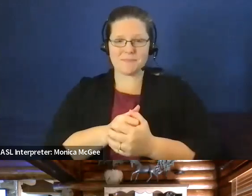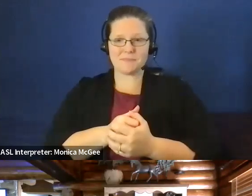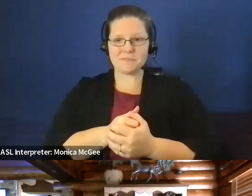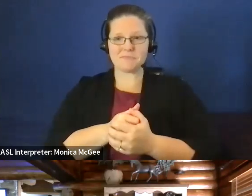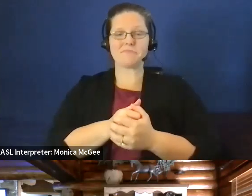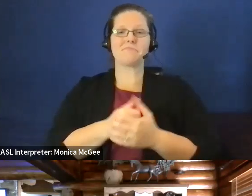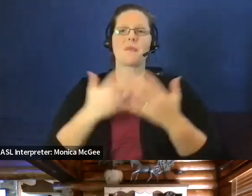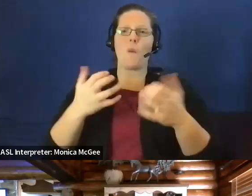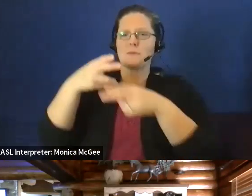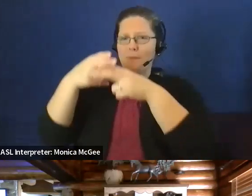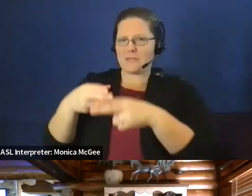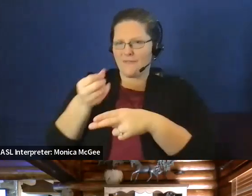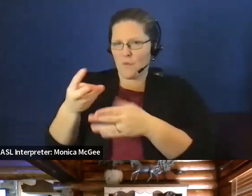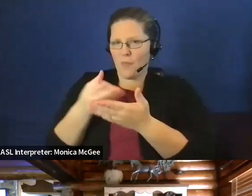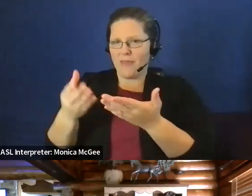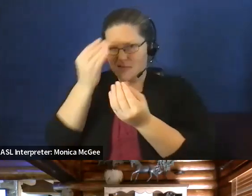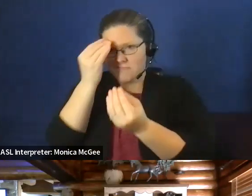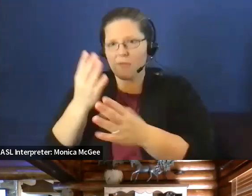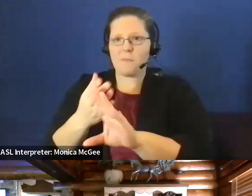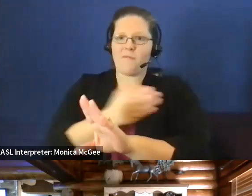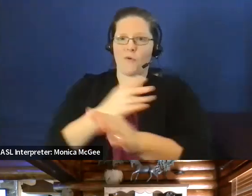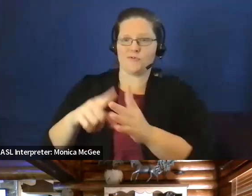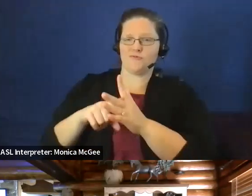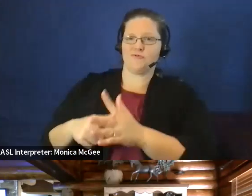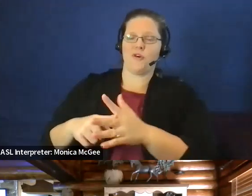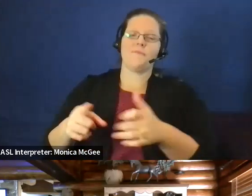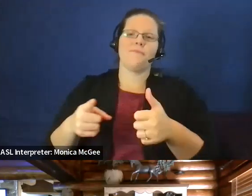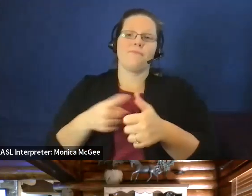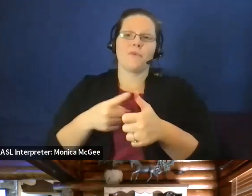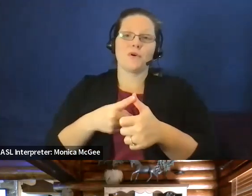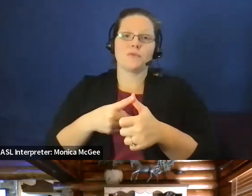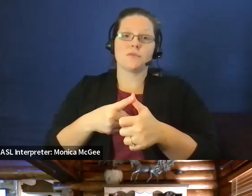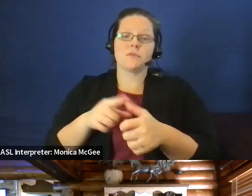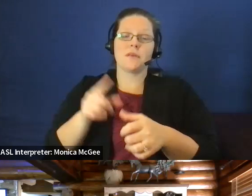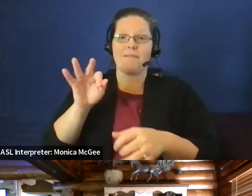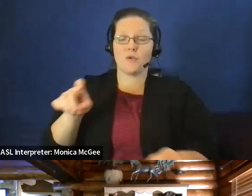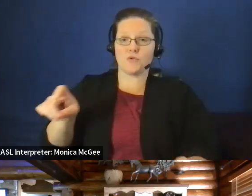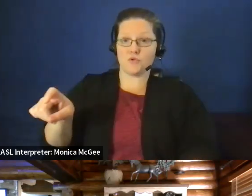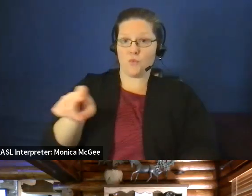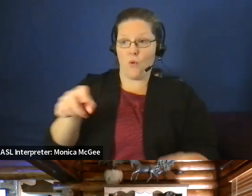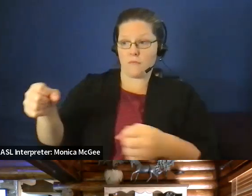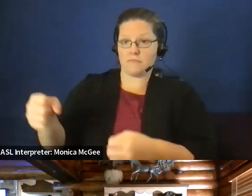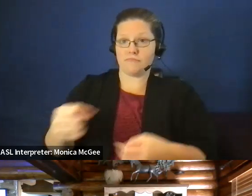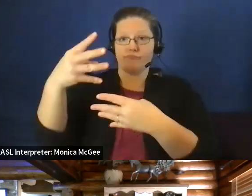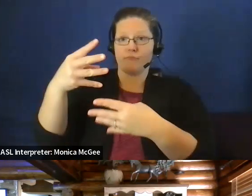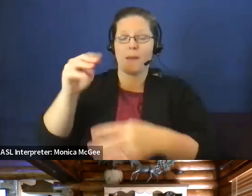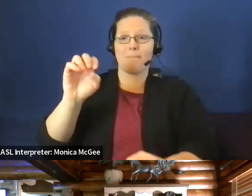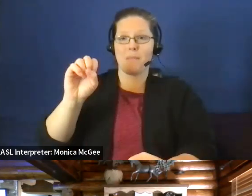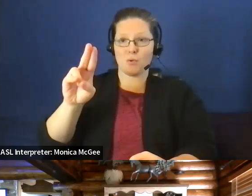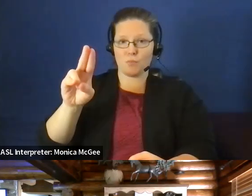madden, a board member and treasurer. Thank you for joining us about this workshop. You're here to hear about emergency preparation. I want to